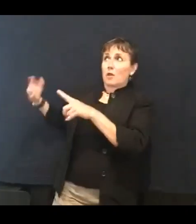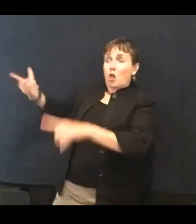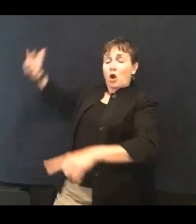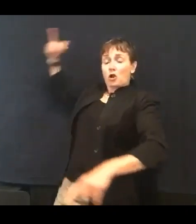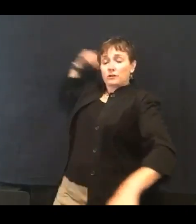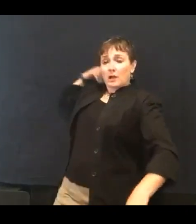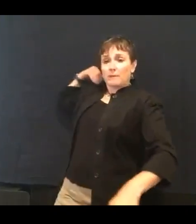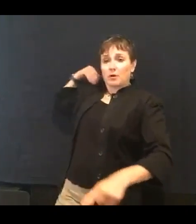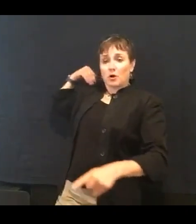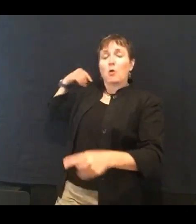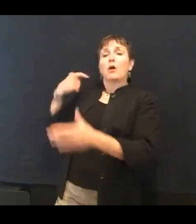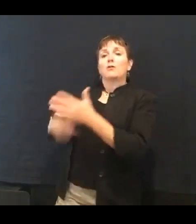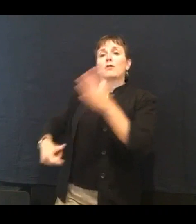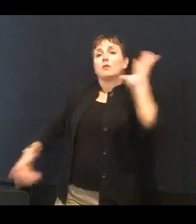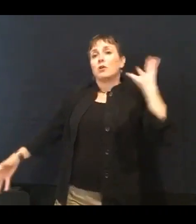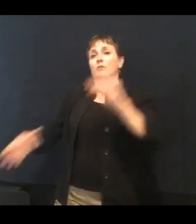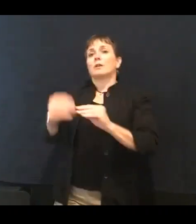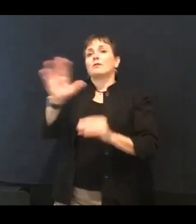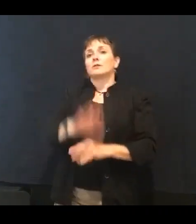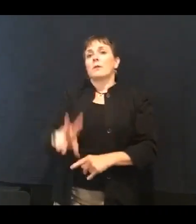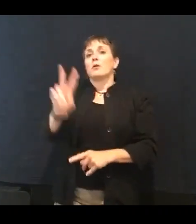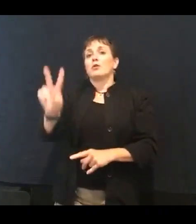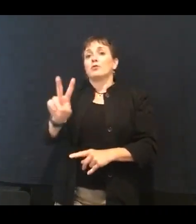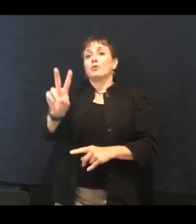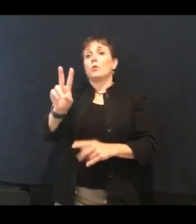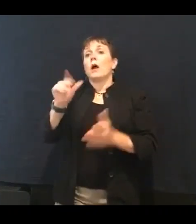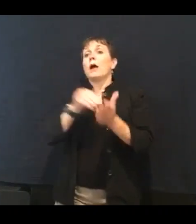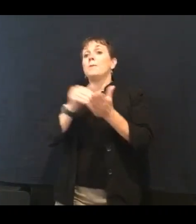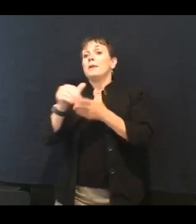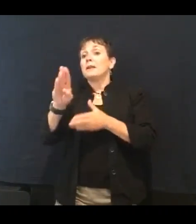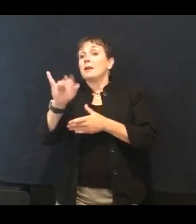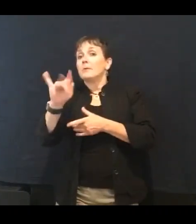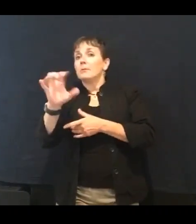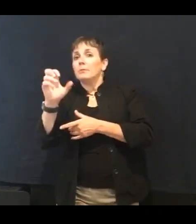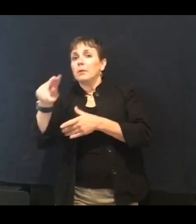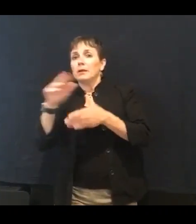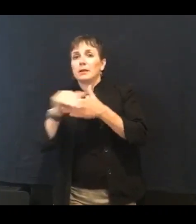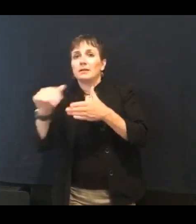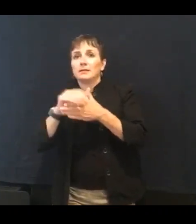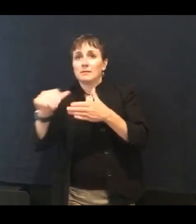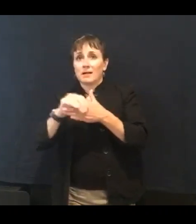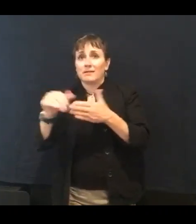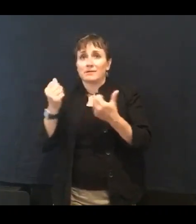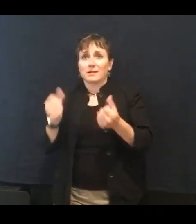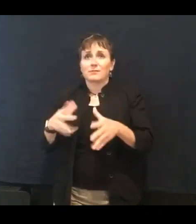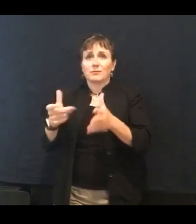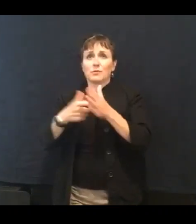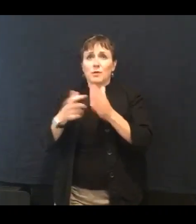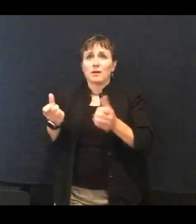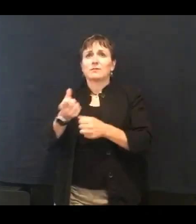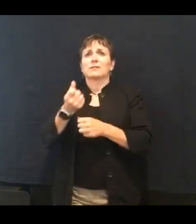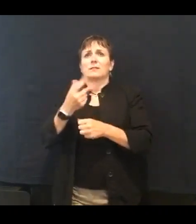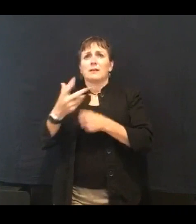and takes an average of 12 years to develop a small molecule into a drug therapy.